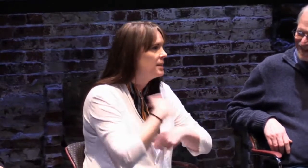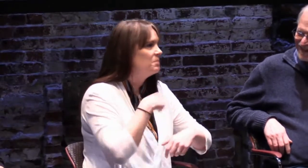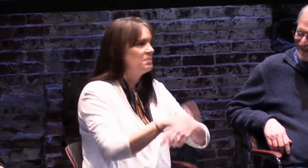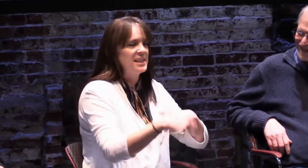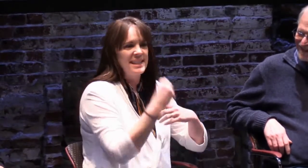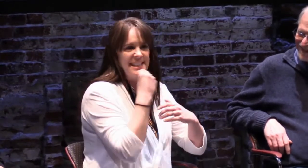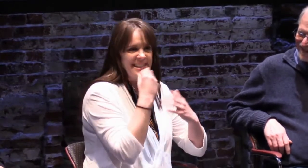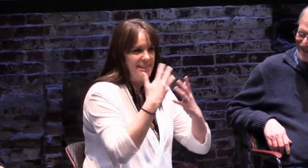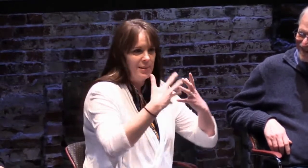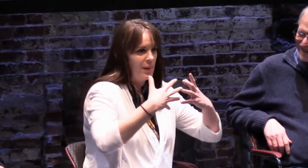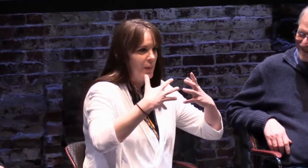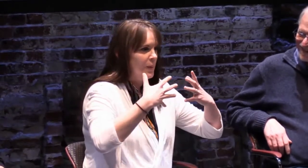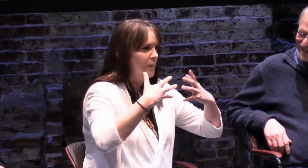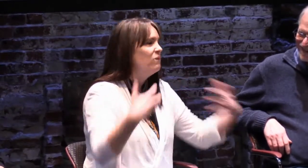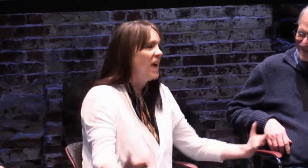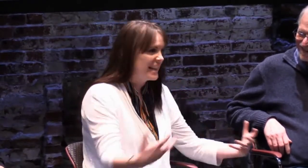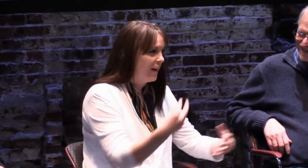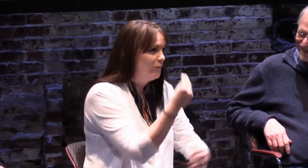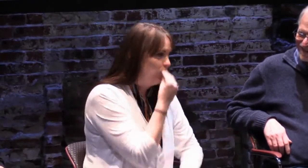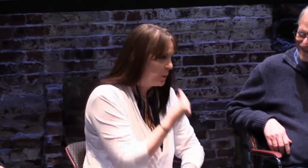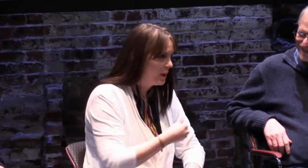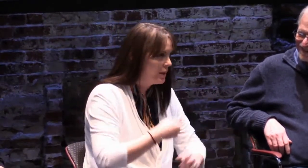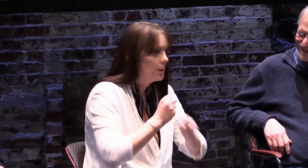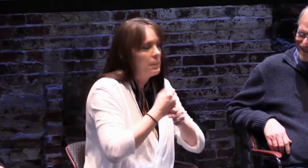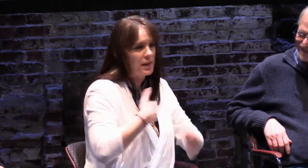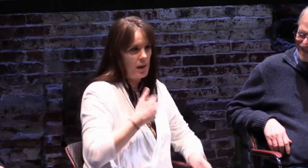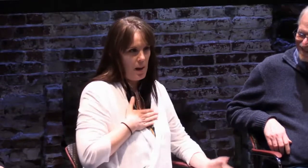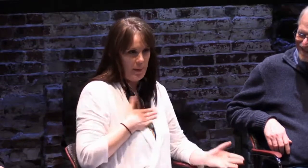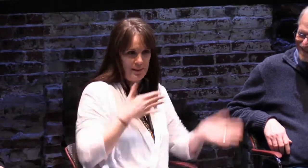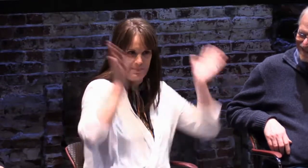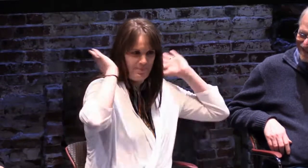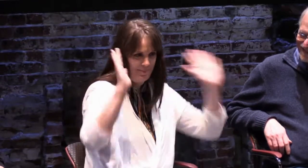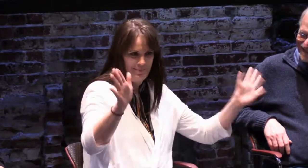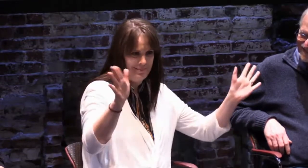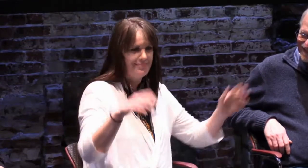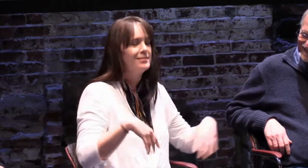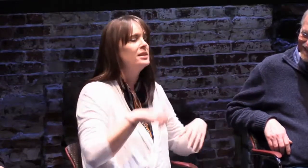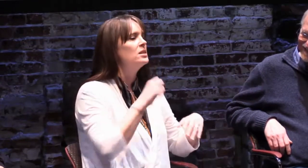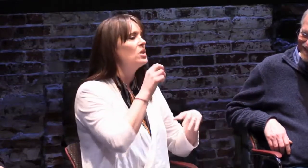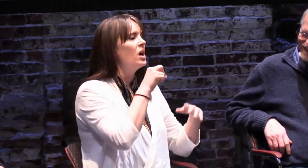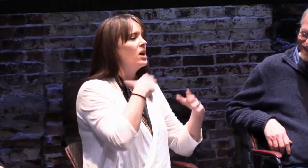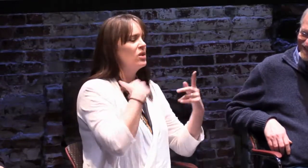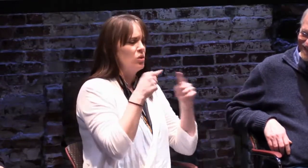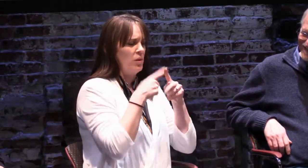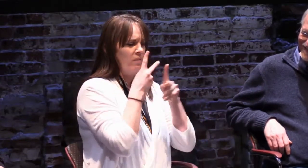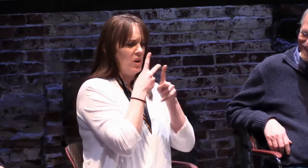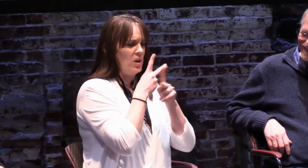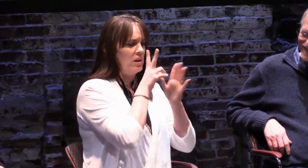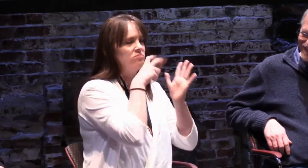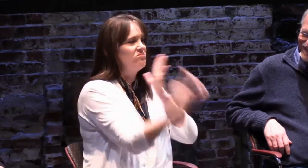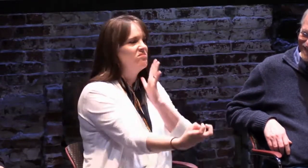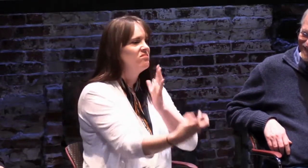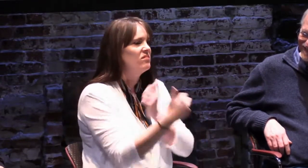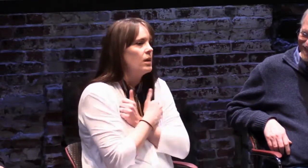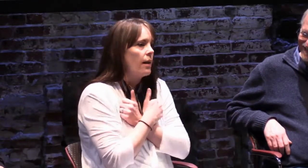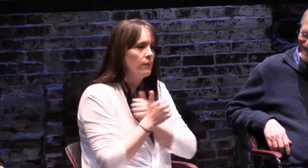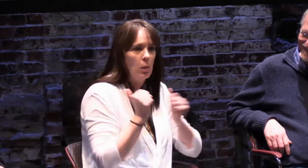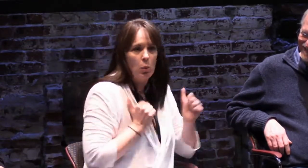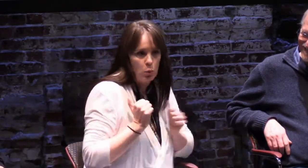I remember eating so many French delicacies. I'm happy that's not part of my world so much, just for health reasons